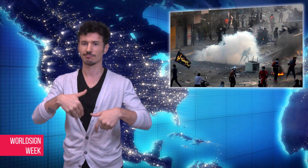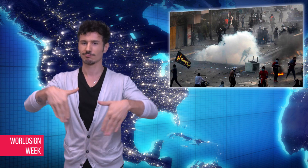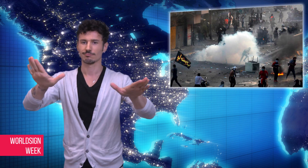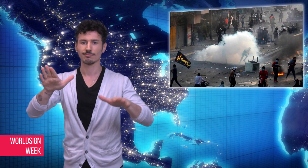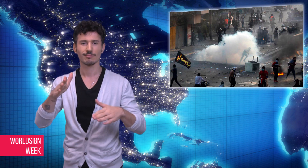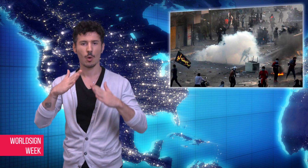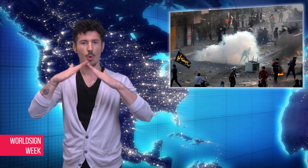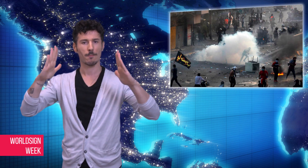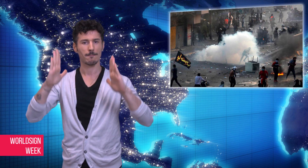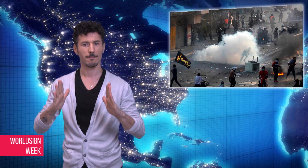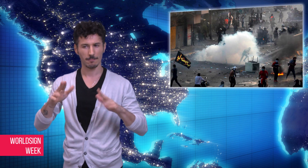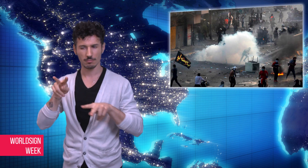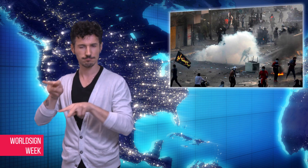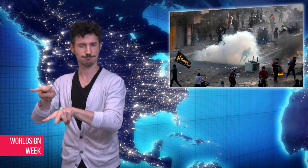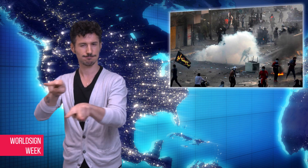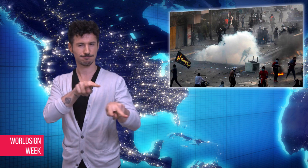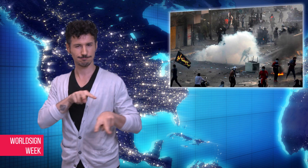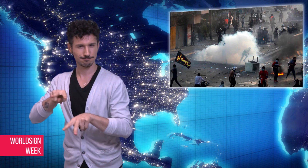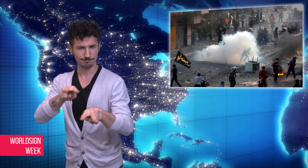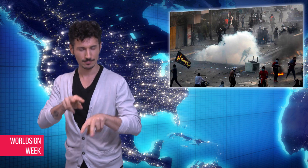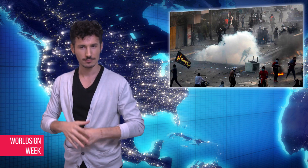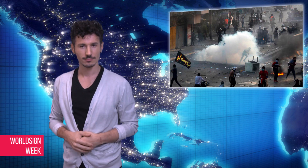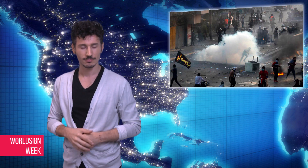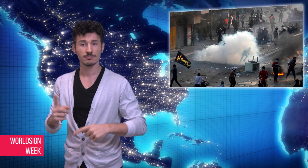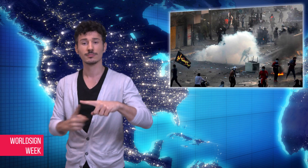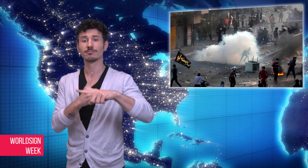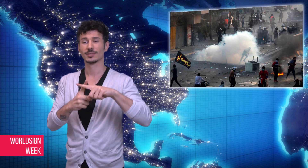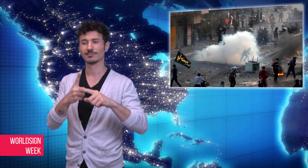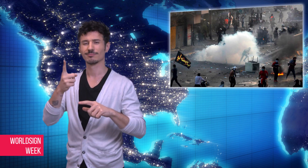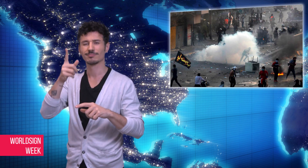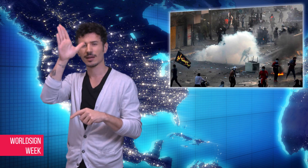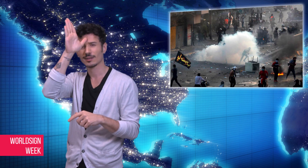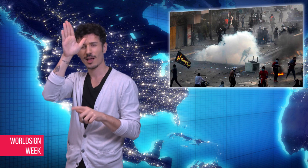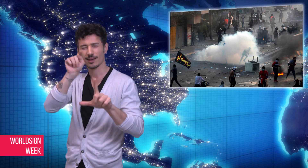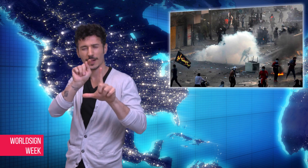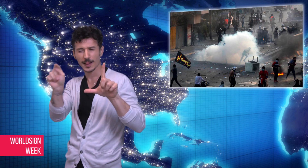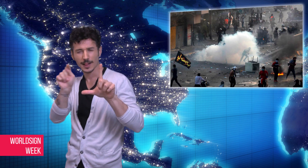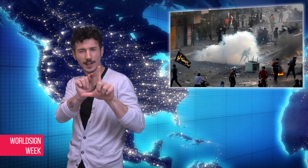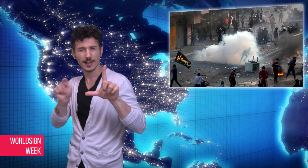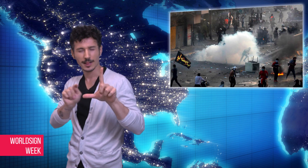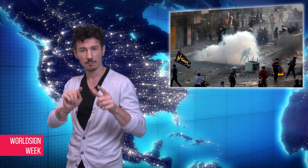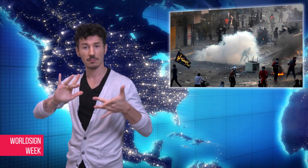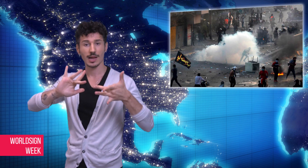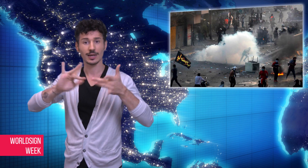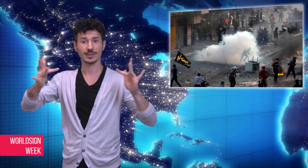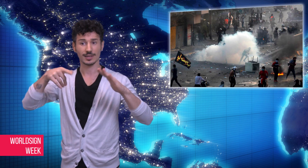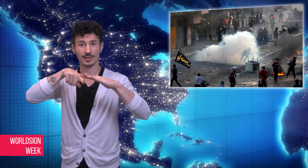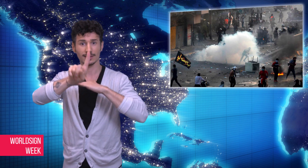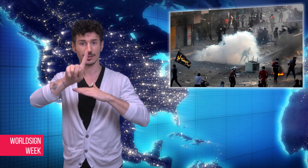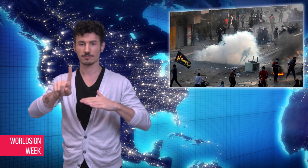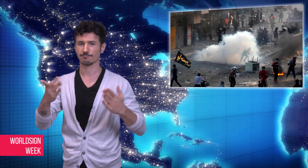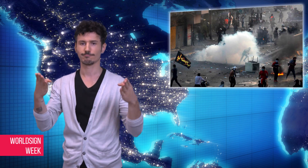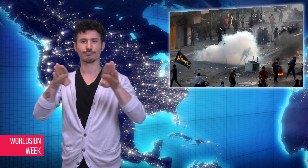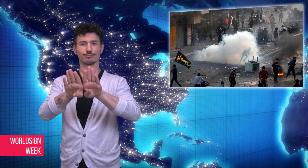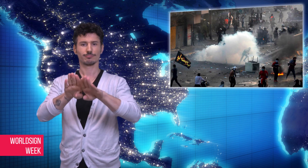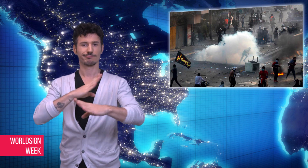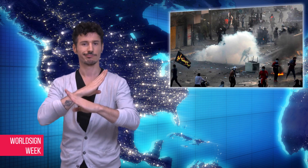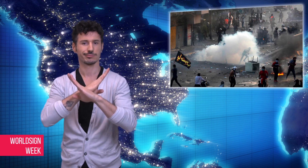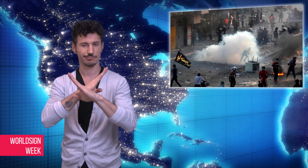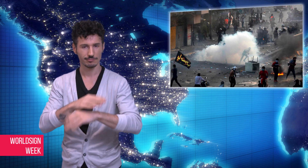The government imposed curfews, and blocked internet access in parts of Iraq.